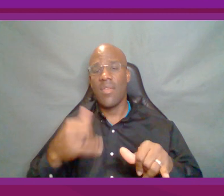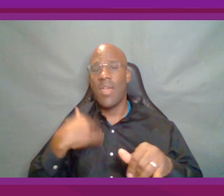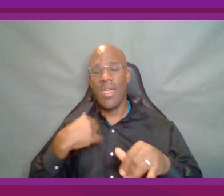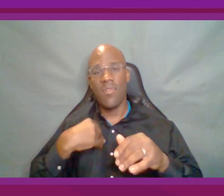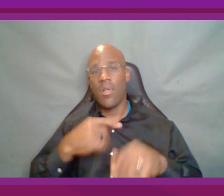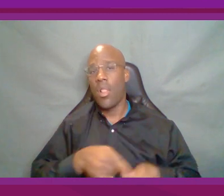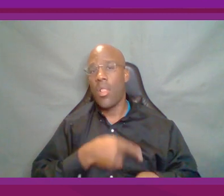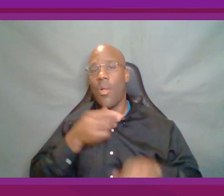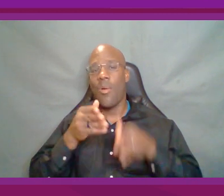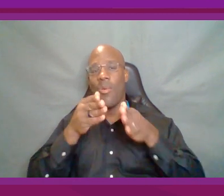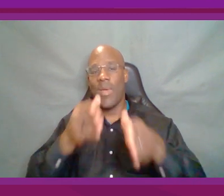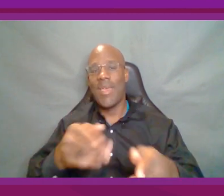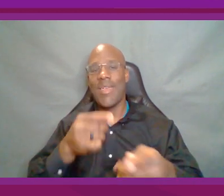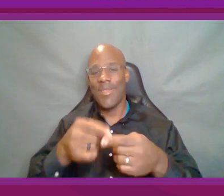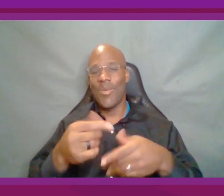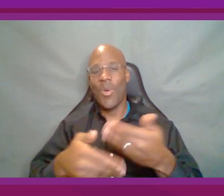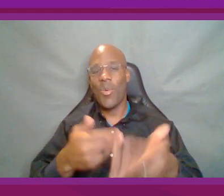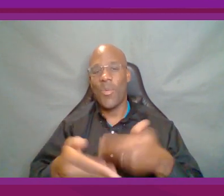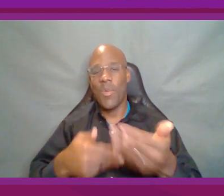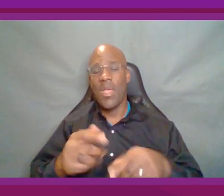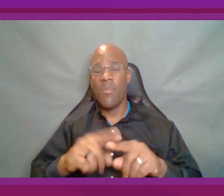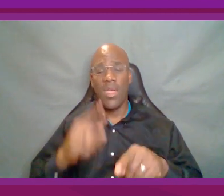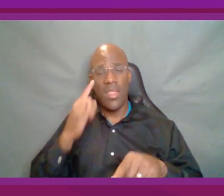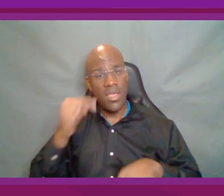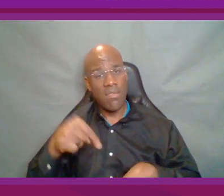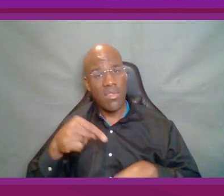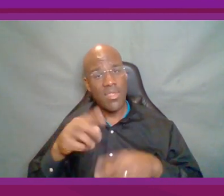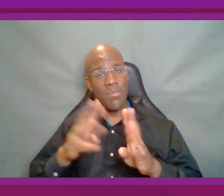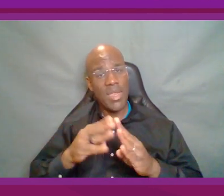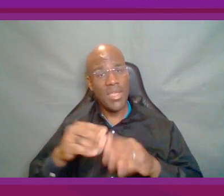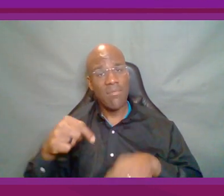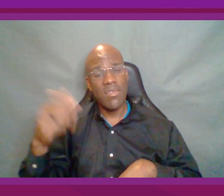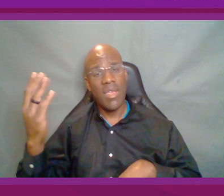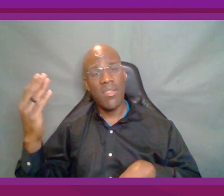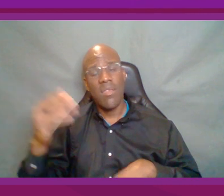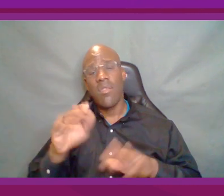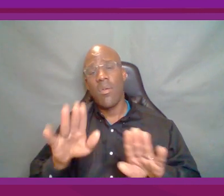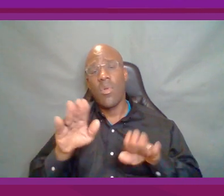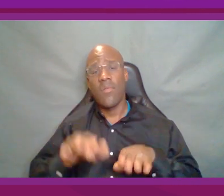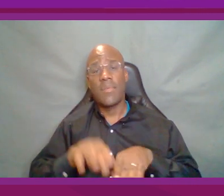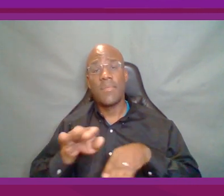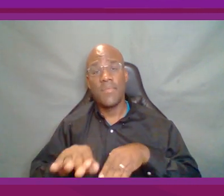ways to go, but I think that this conversation has been a great step in that direction of, you know,